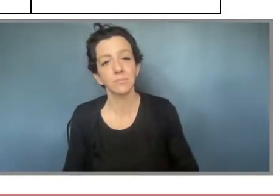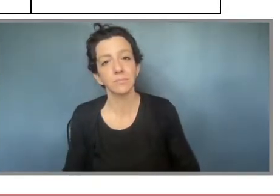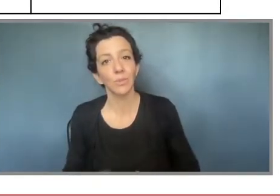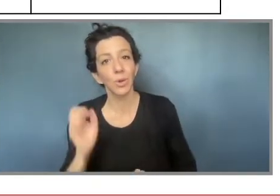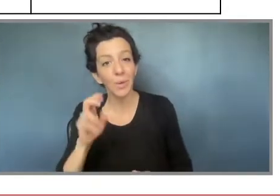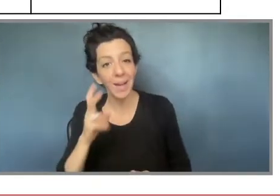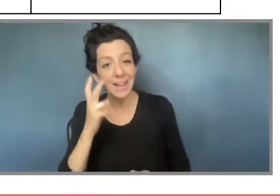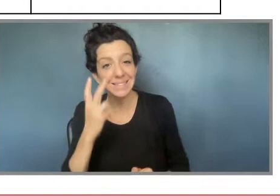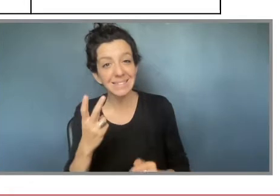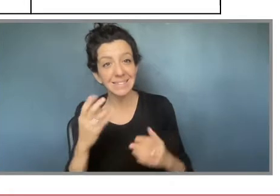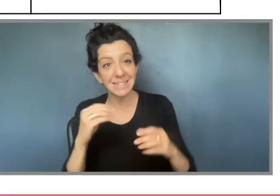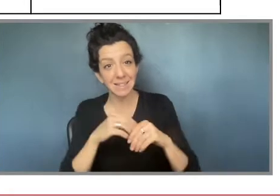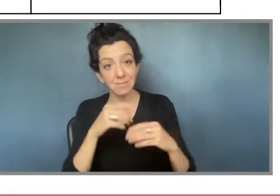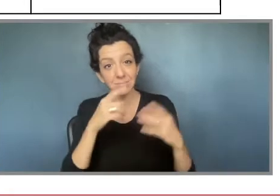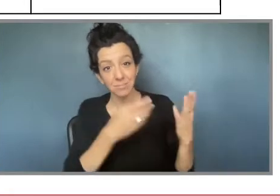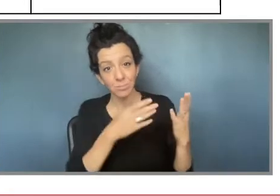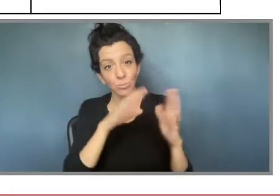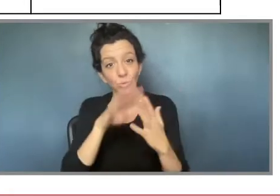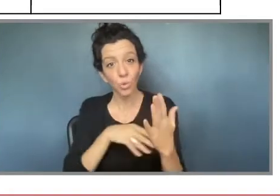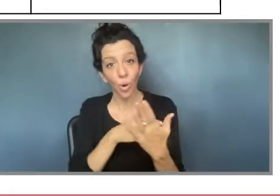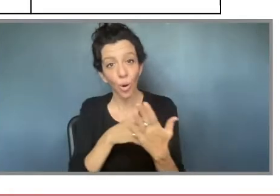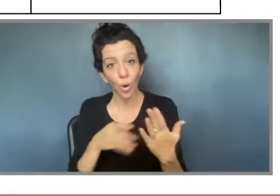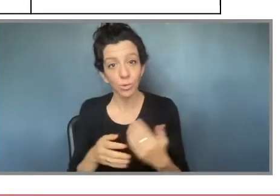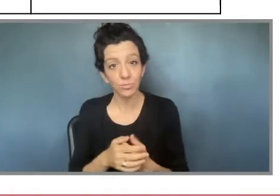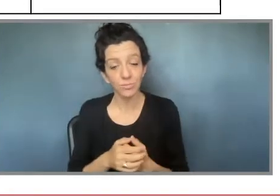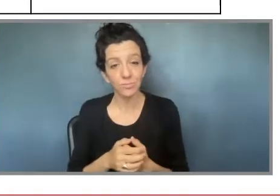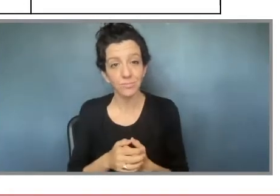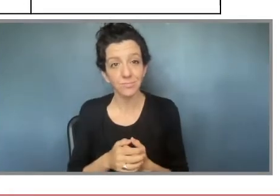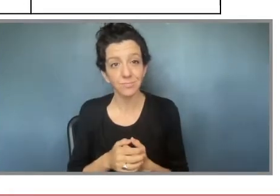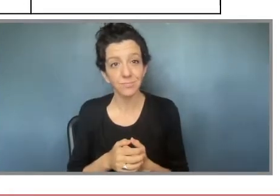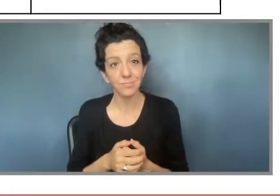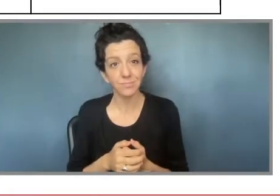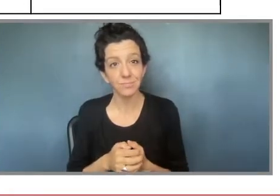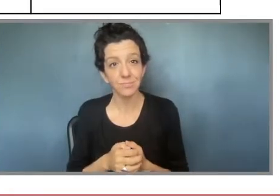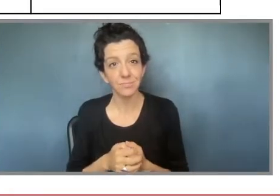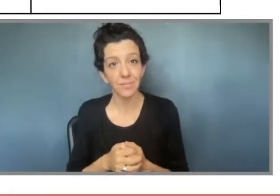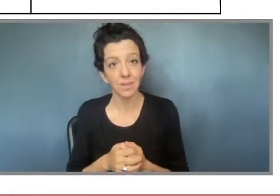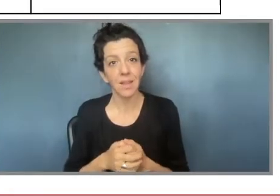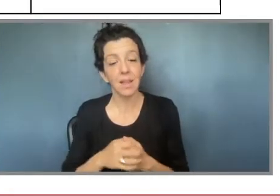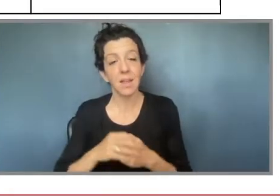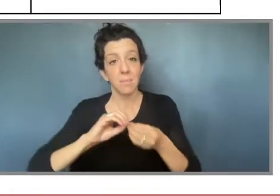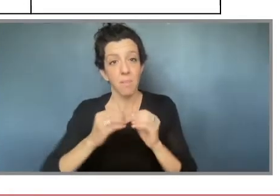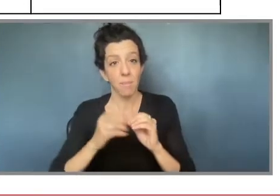Studio: So you can see, on this on this chart of the population that was where these districts are drawn back in 2010.